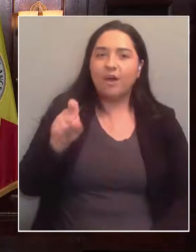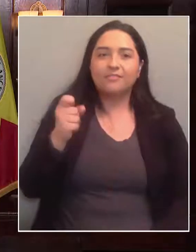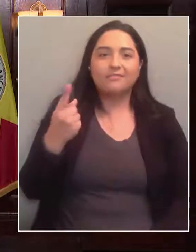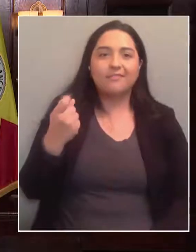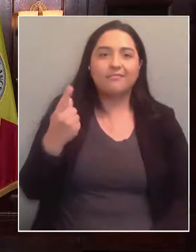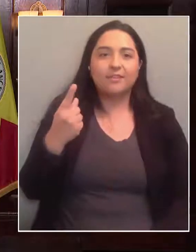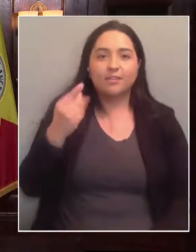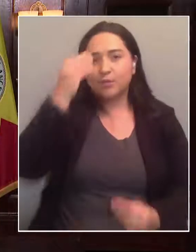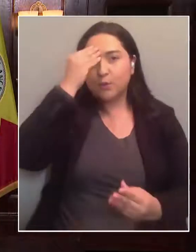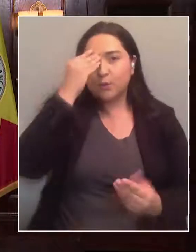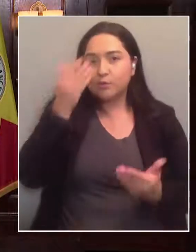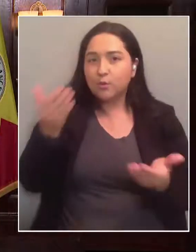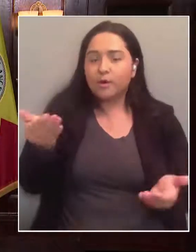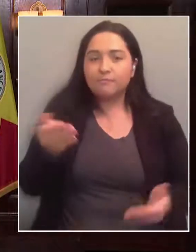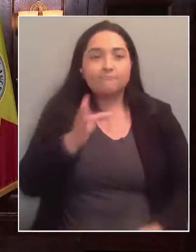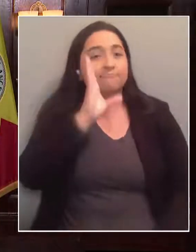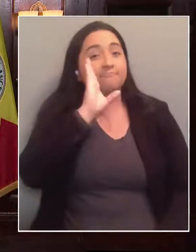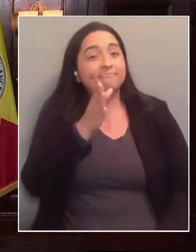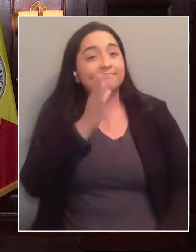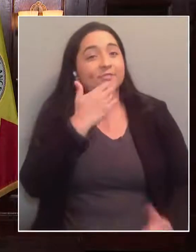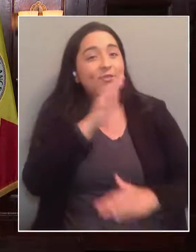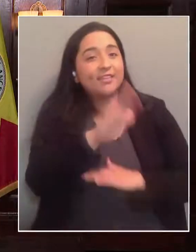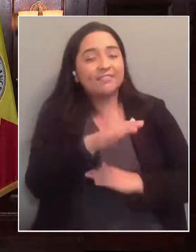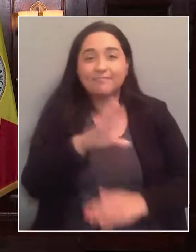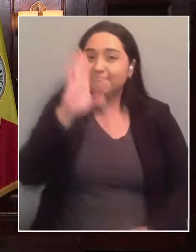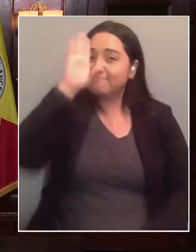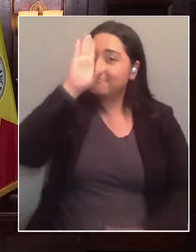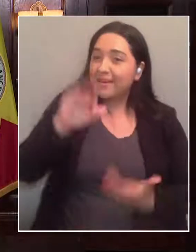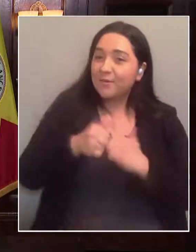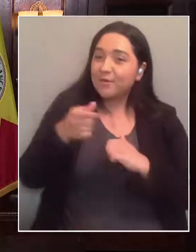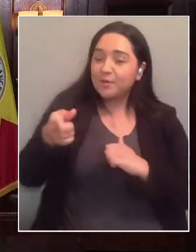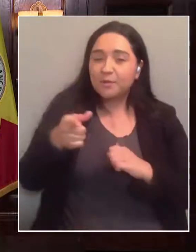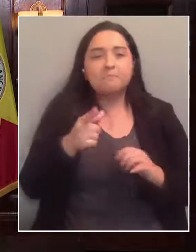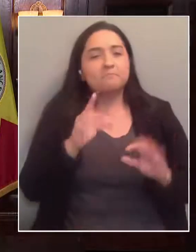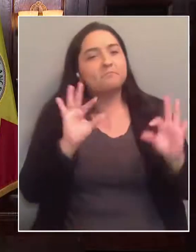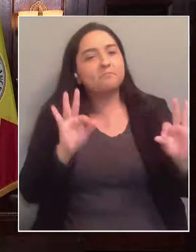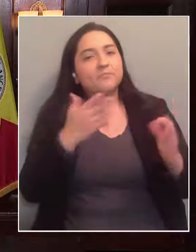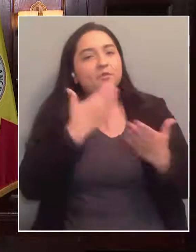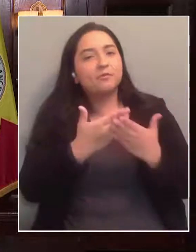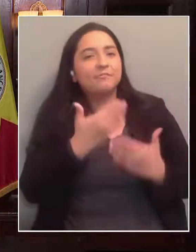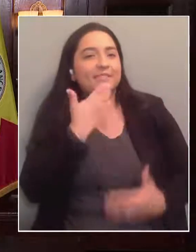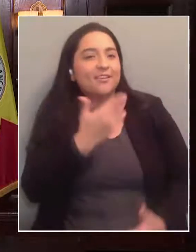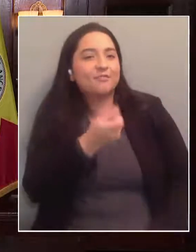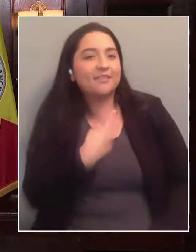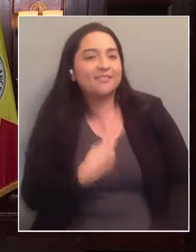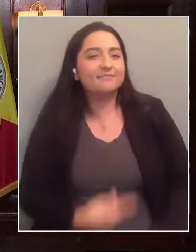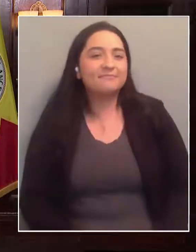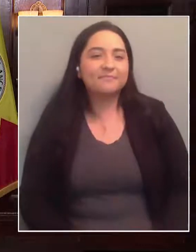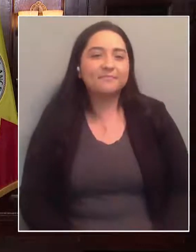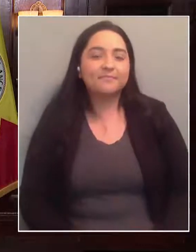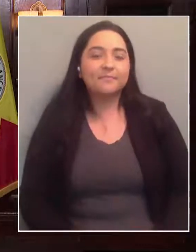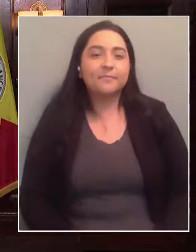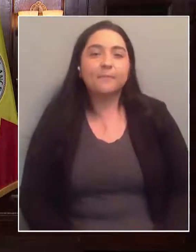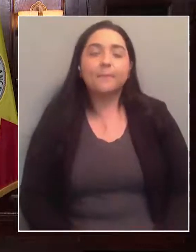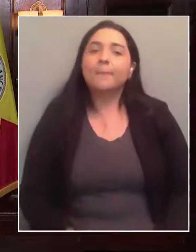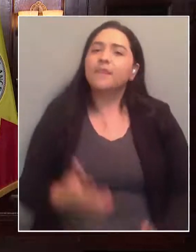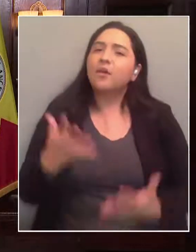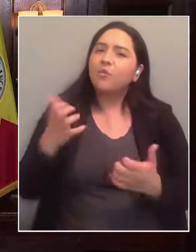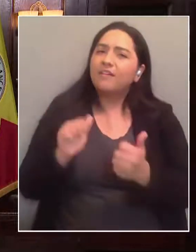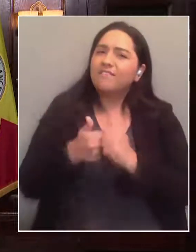LASKOS FROM FOX 11 NEWS. Mayor Garcetti: GOOD EVENING. HI MR. MAYOR. HOW ARE YOU.